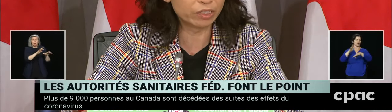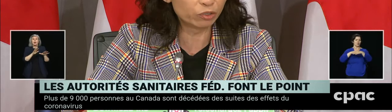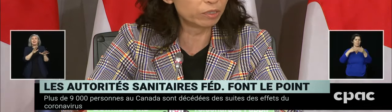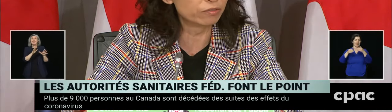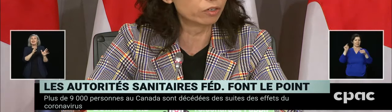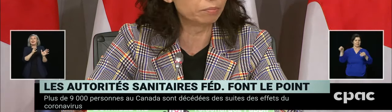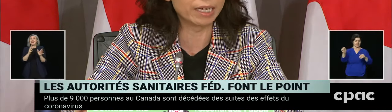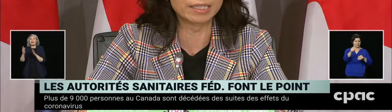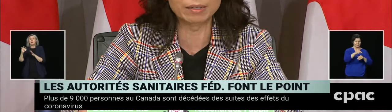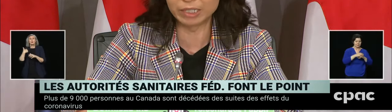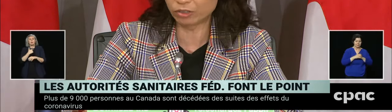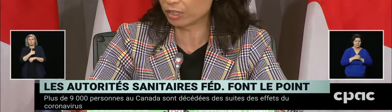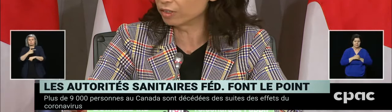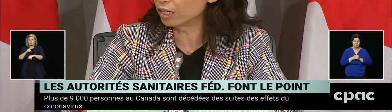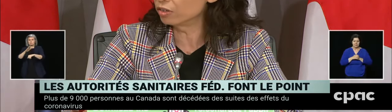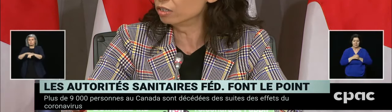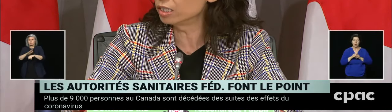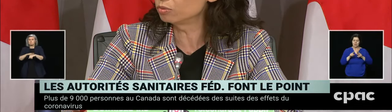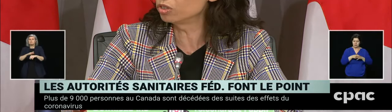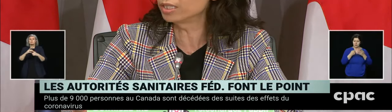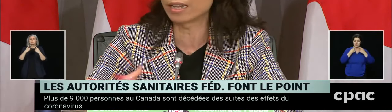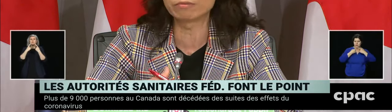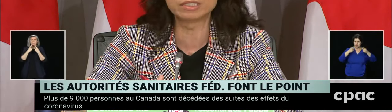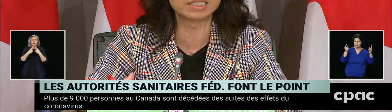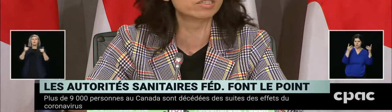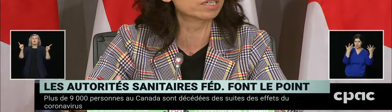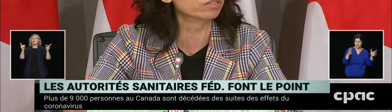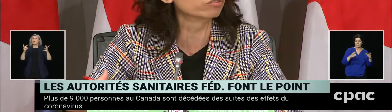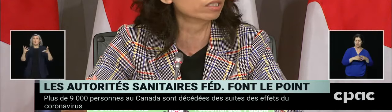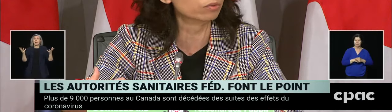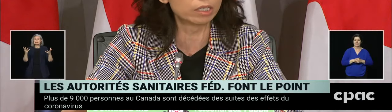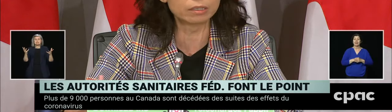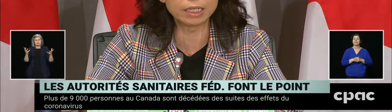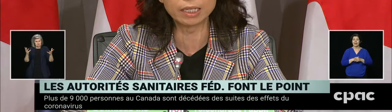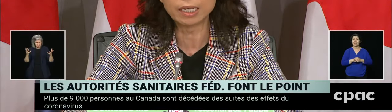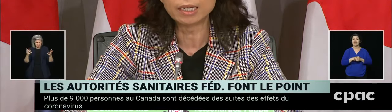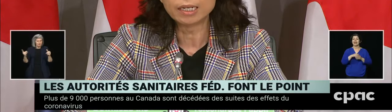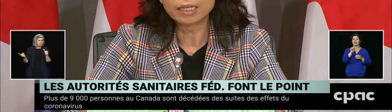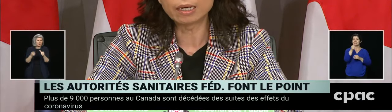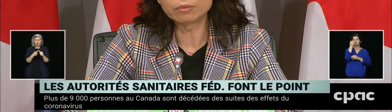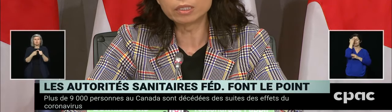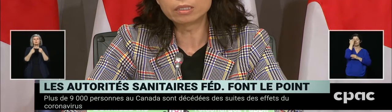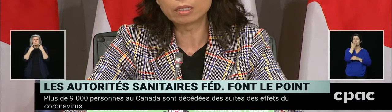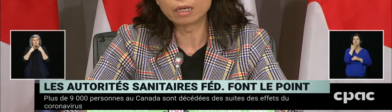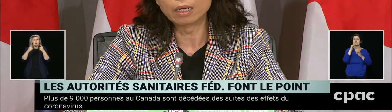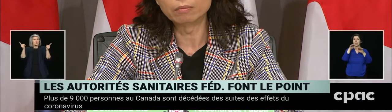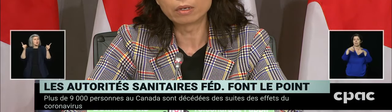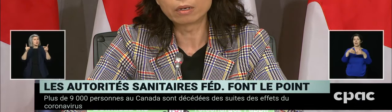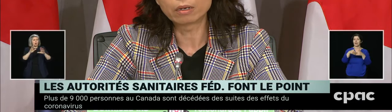TALKED ABOUT, WE ACTUALLY ISSUED THE VERY FIRST, THE ISSUE BEFORE